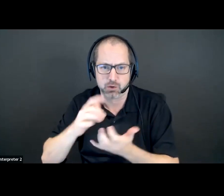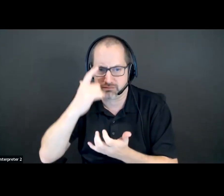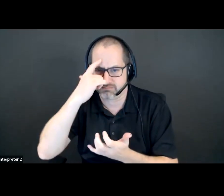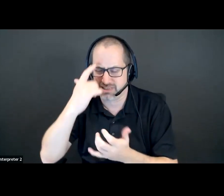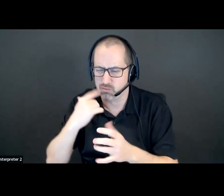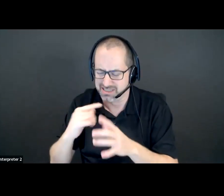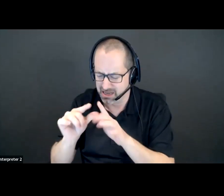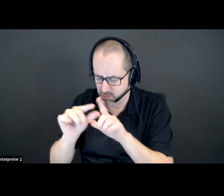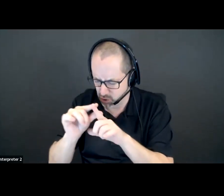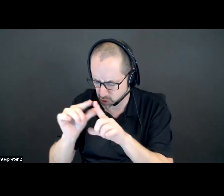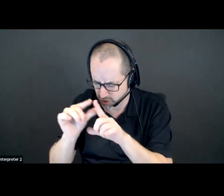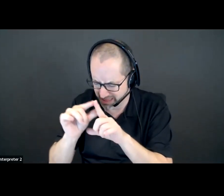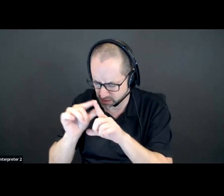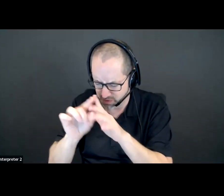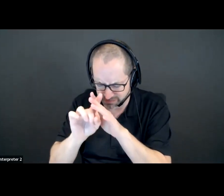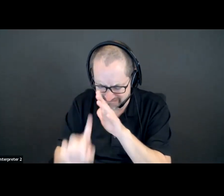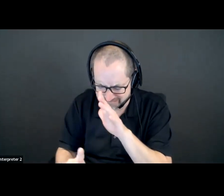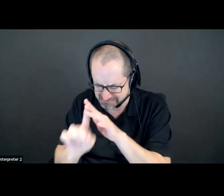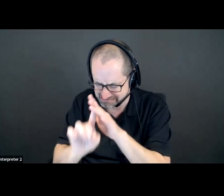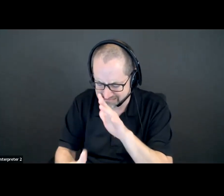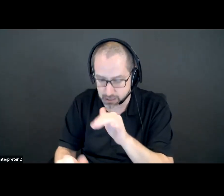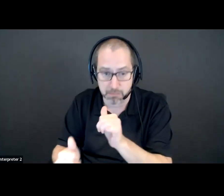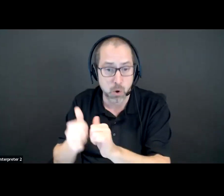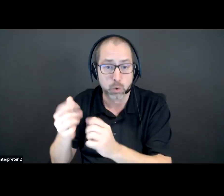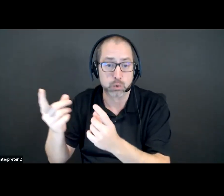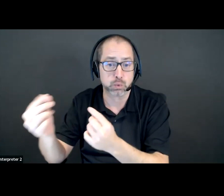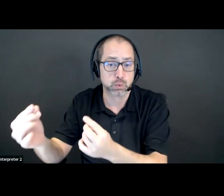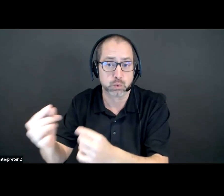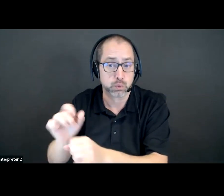25th I'm sitting for most of my shift taking care of a newborn infant while my colleagues